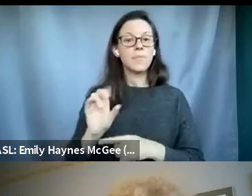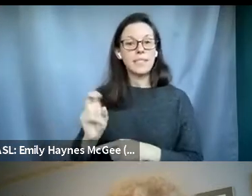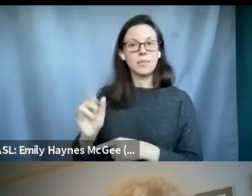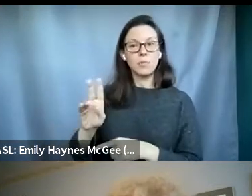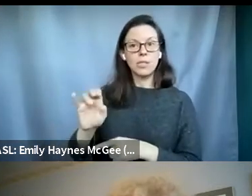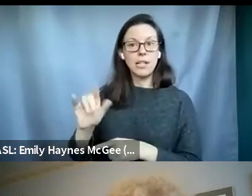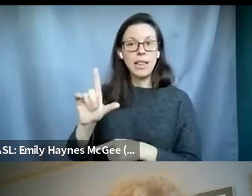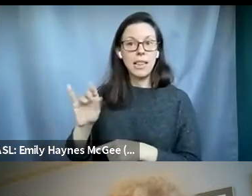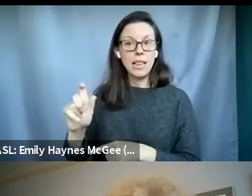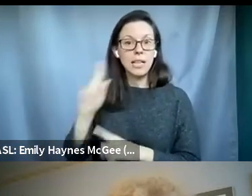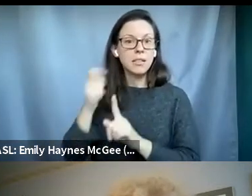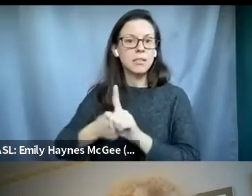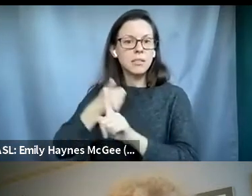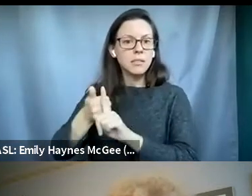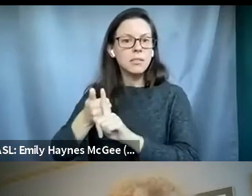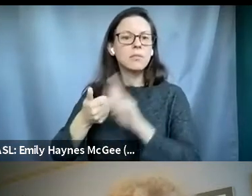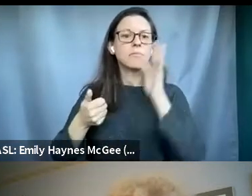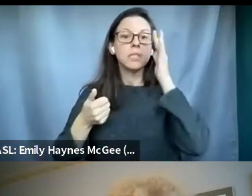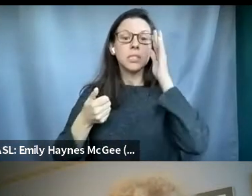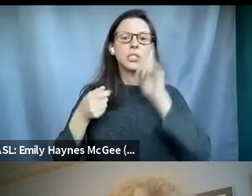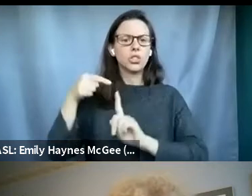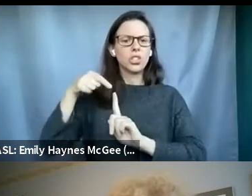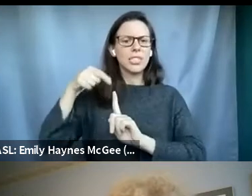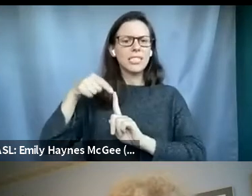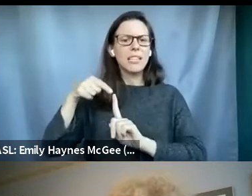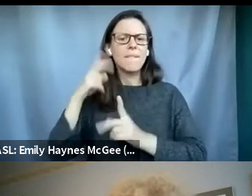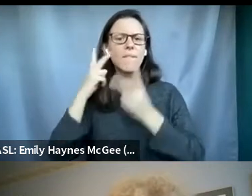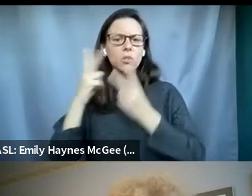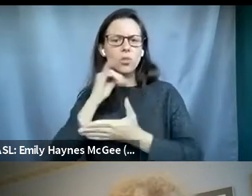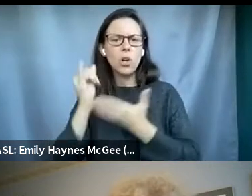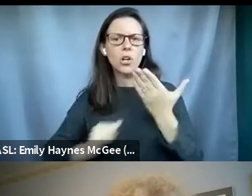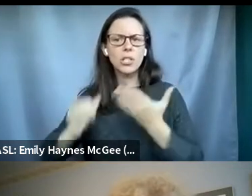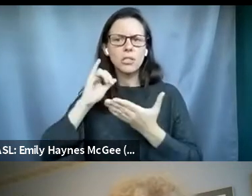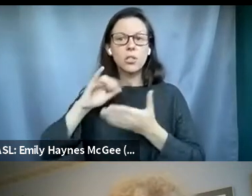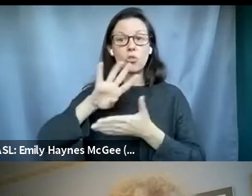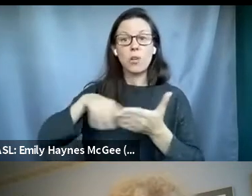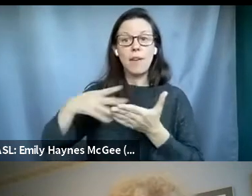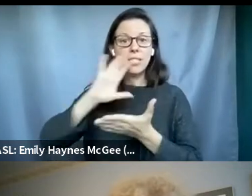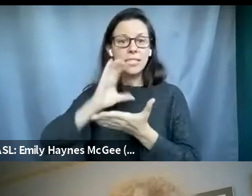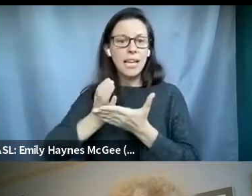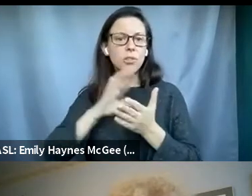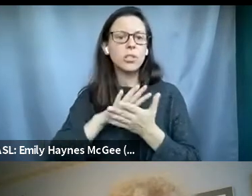Wilson, who is a filmmaker, founder, and lastly, Mia Smith, community organizer and curator